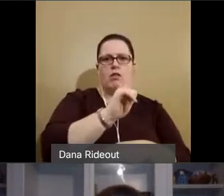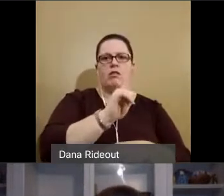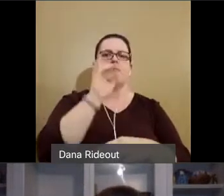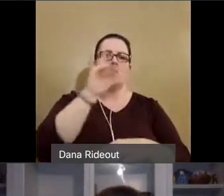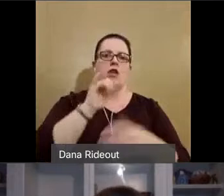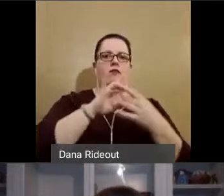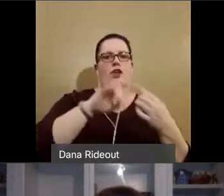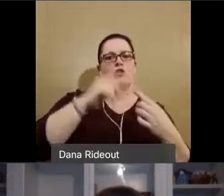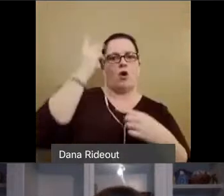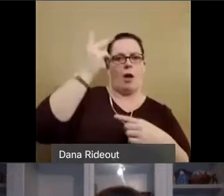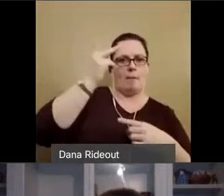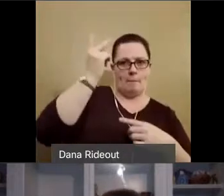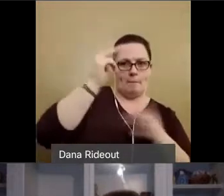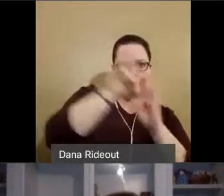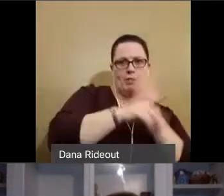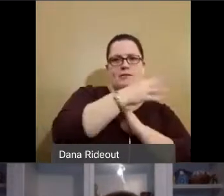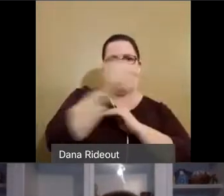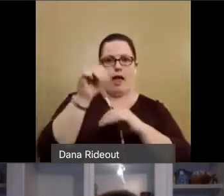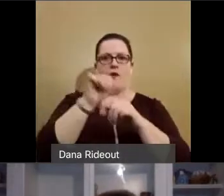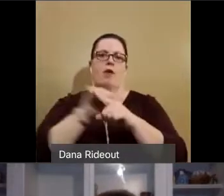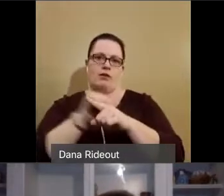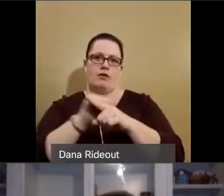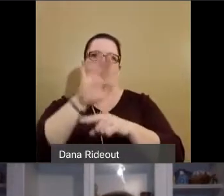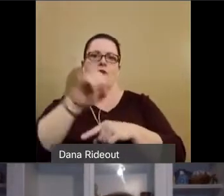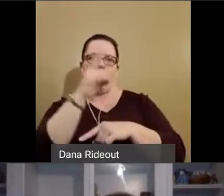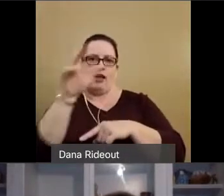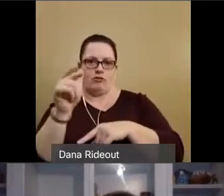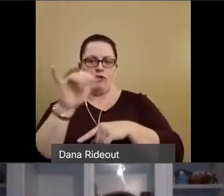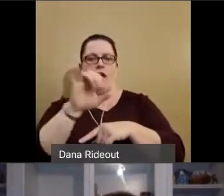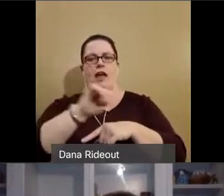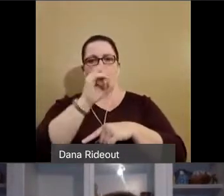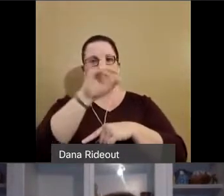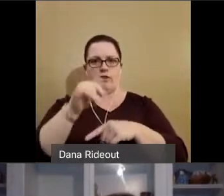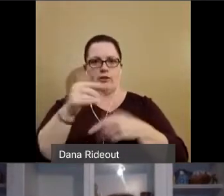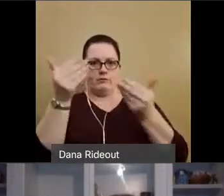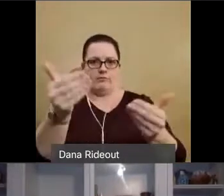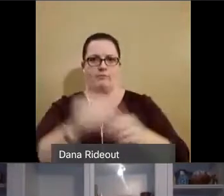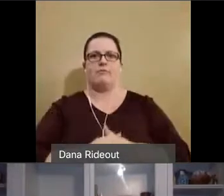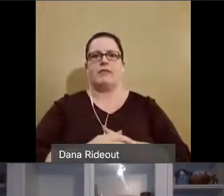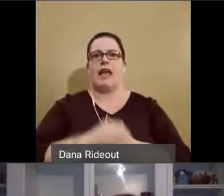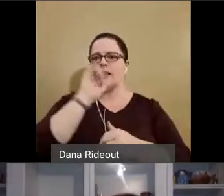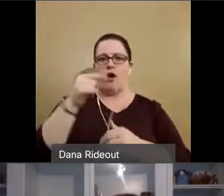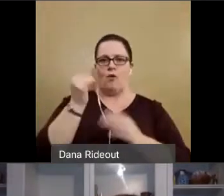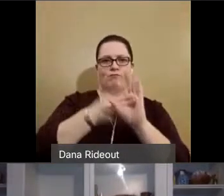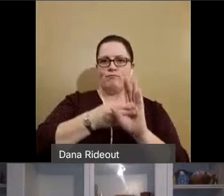Hi, and I'm, I'm delighted to be joining folks from not just Newfoundland from all over the place and.